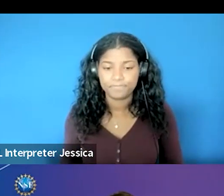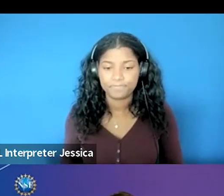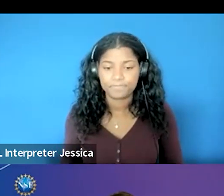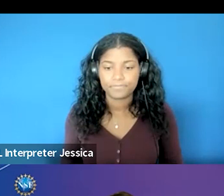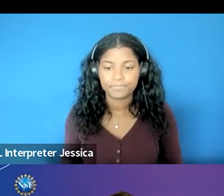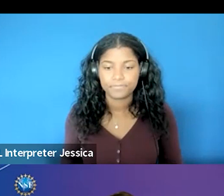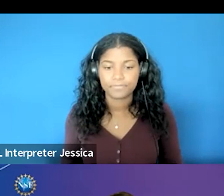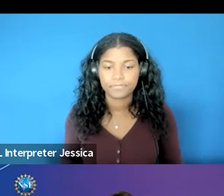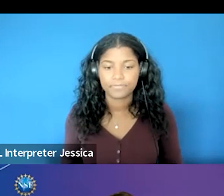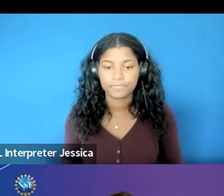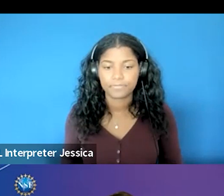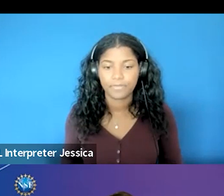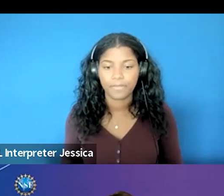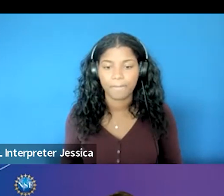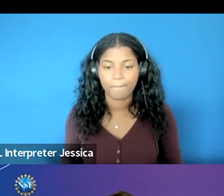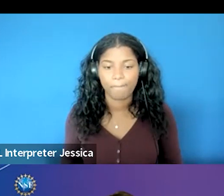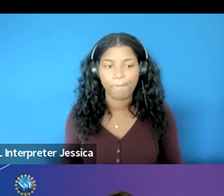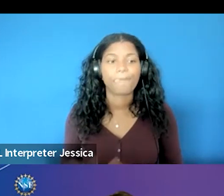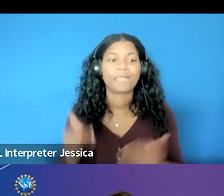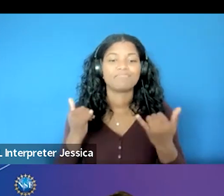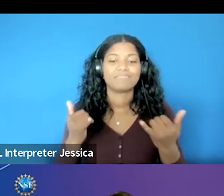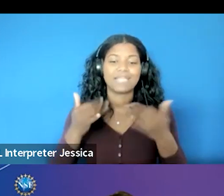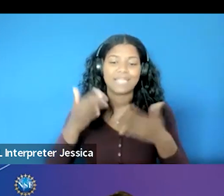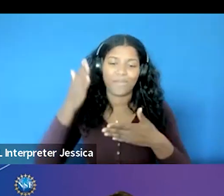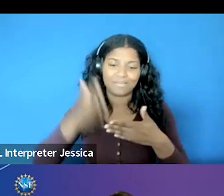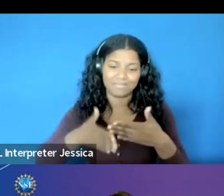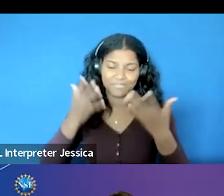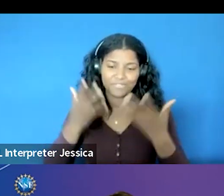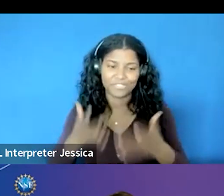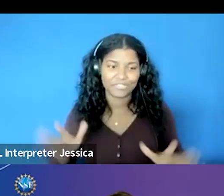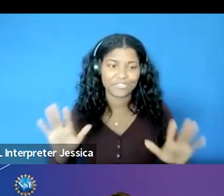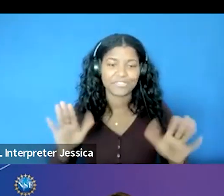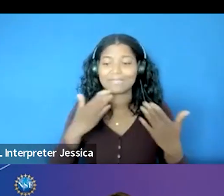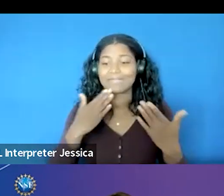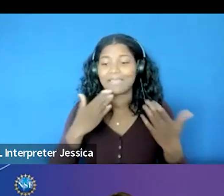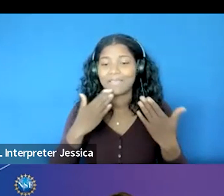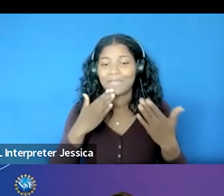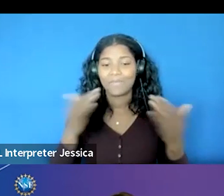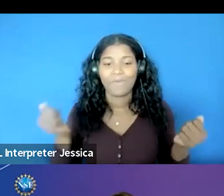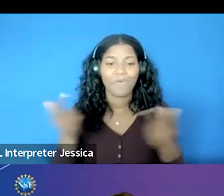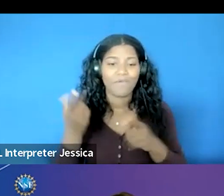Samantha Hunter: Okay. Well we've come to the end of our program. I thank you all so much for joining us today.